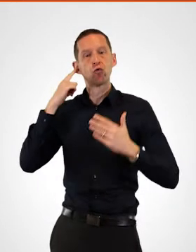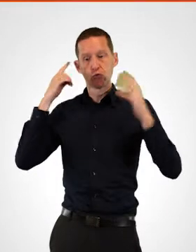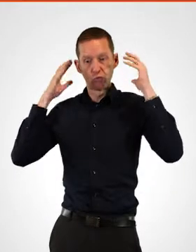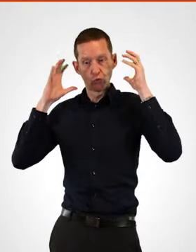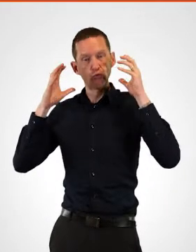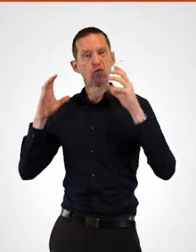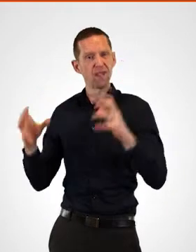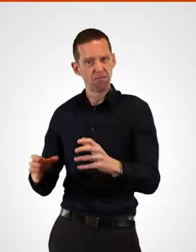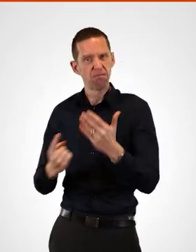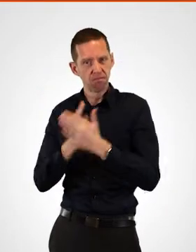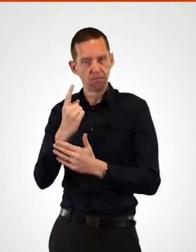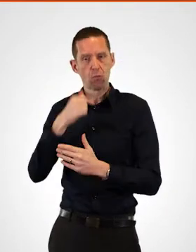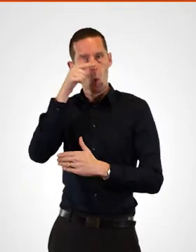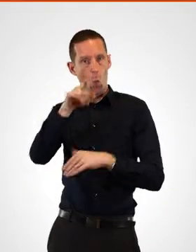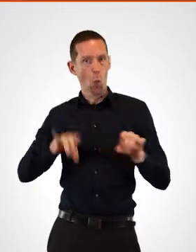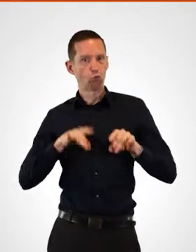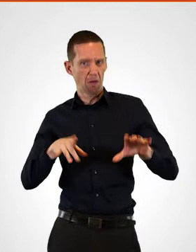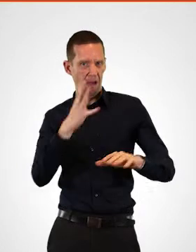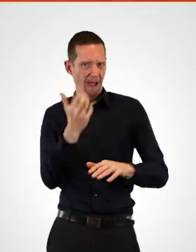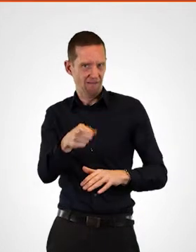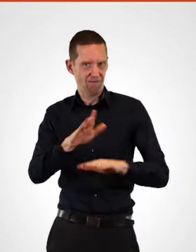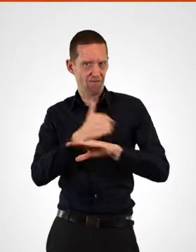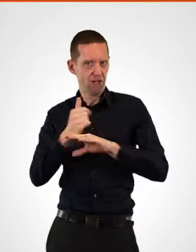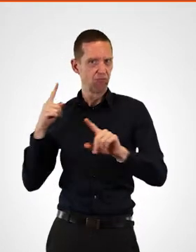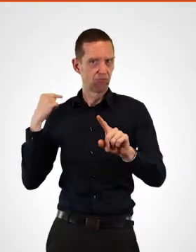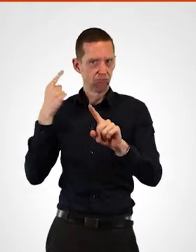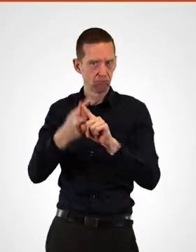which I know you've had for some while in Australia;